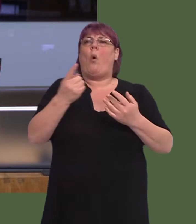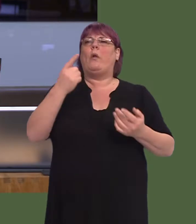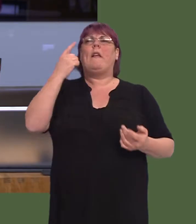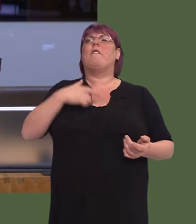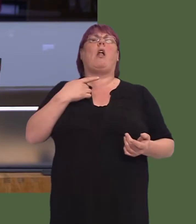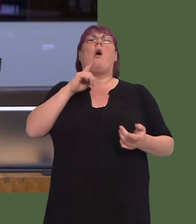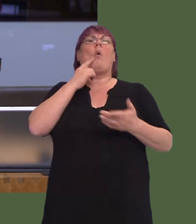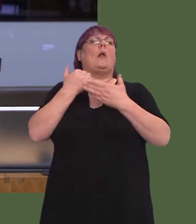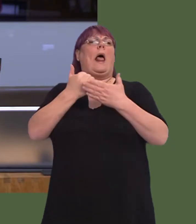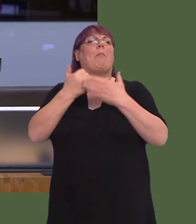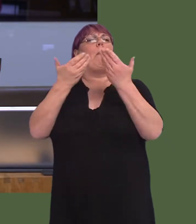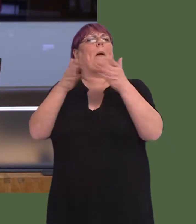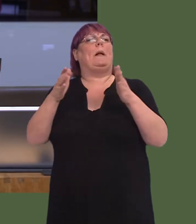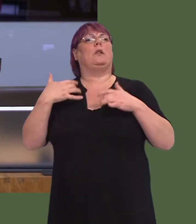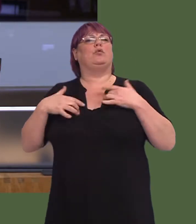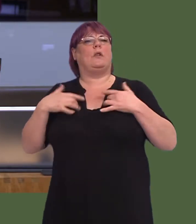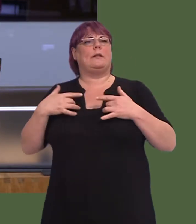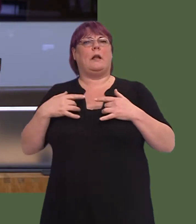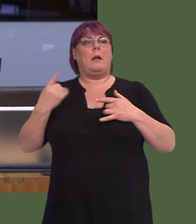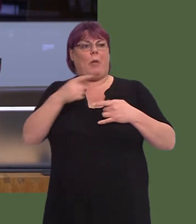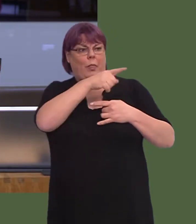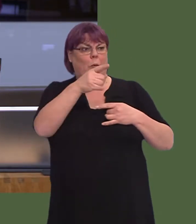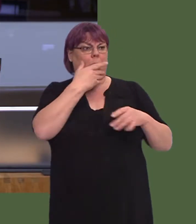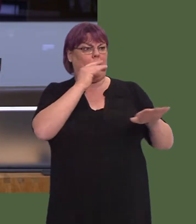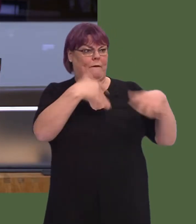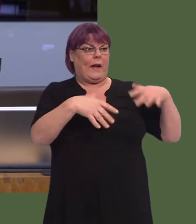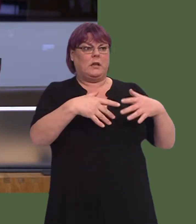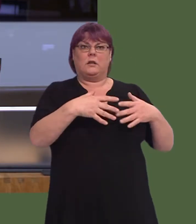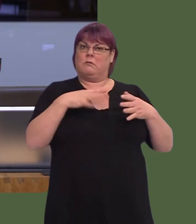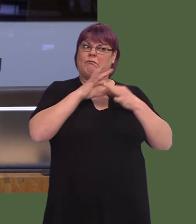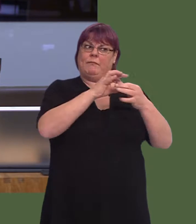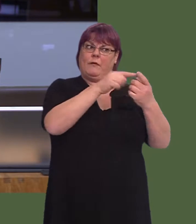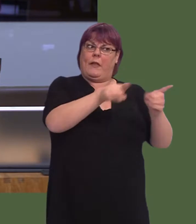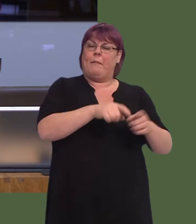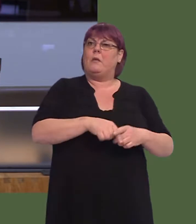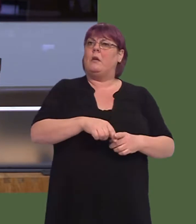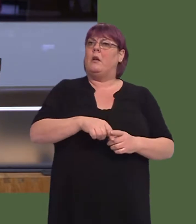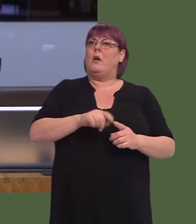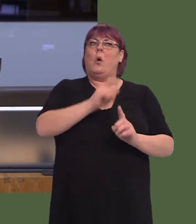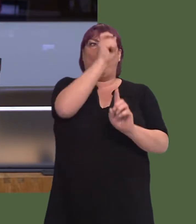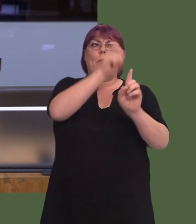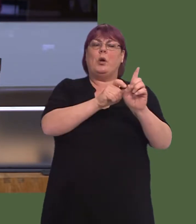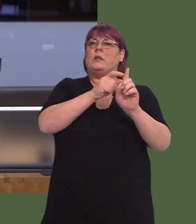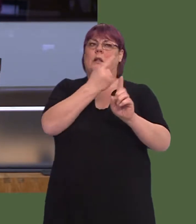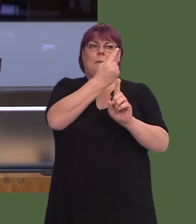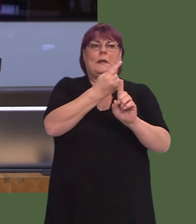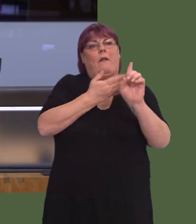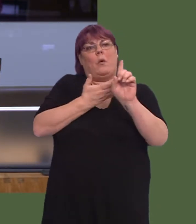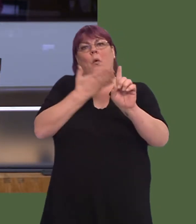But, of course, it is in the interests of those who've been affected. I have one case where the claimants, in the end, took their case themselves to the High